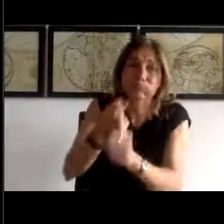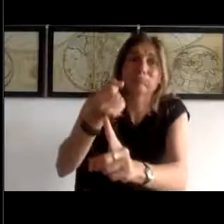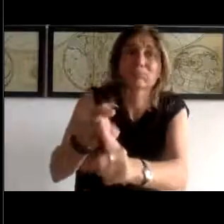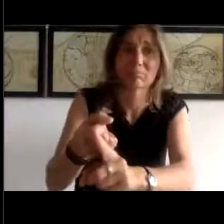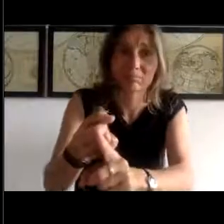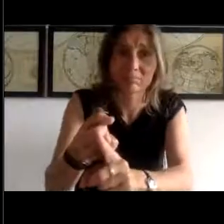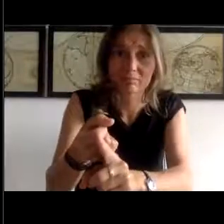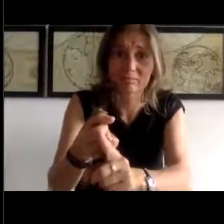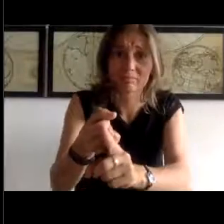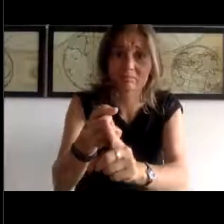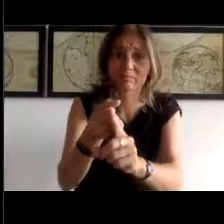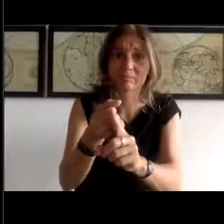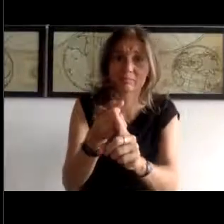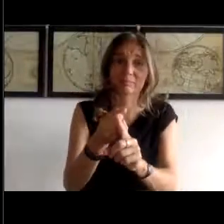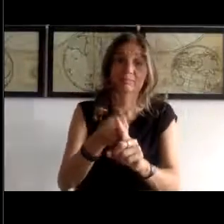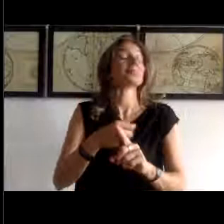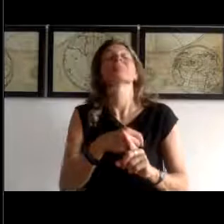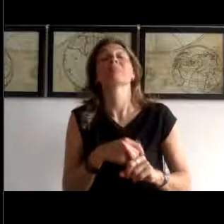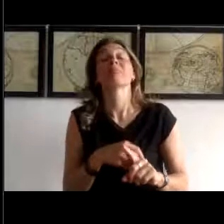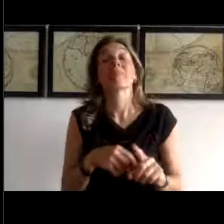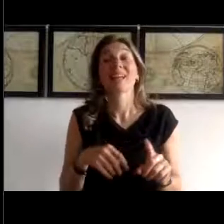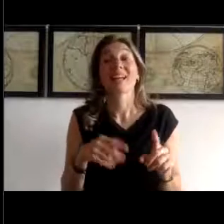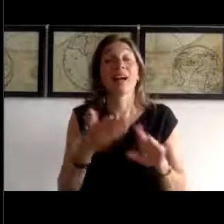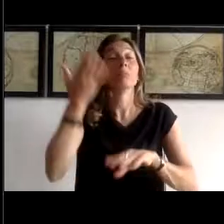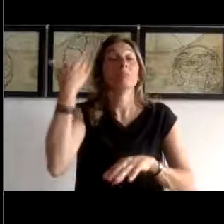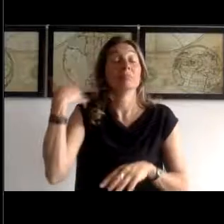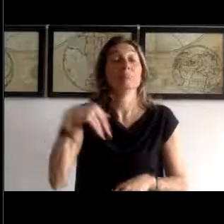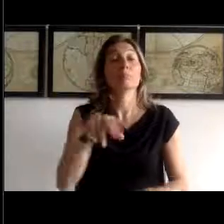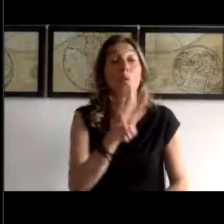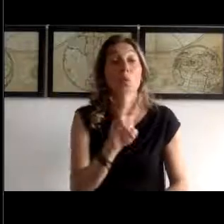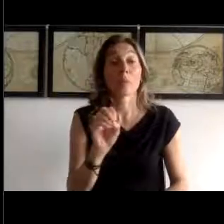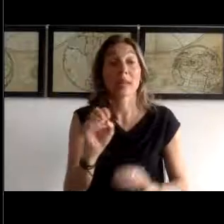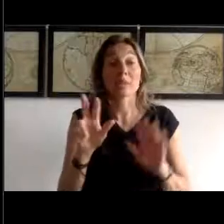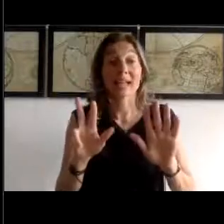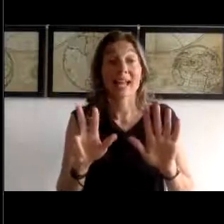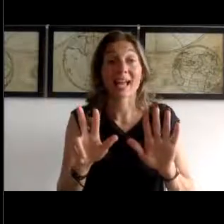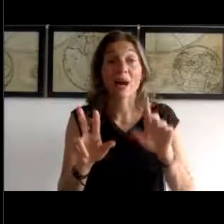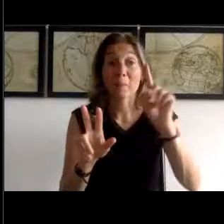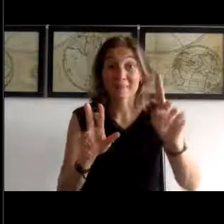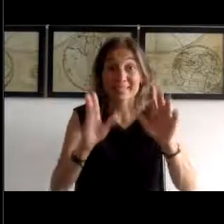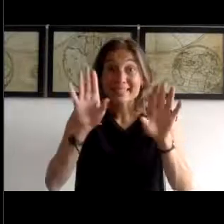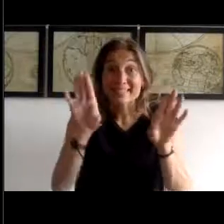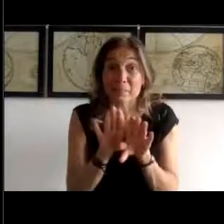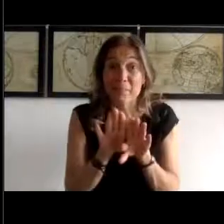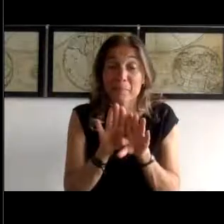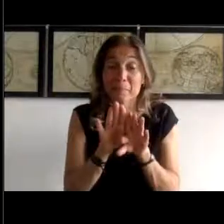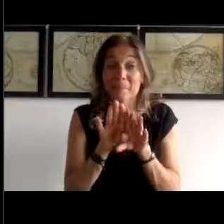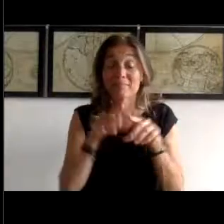but in-country or local component and across border component.